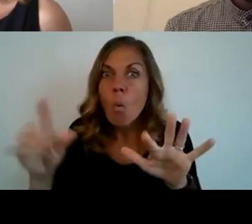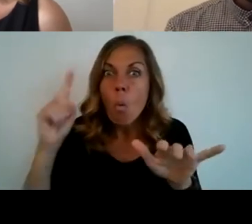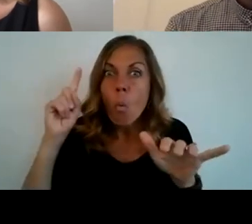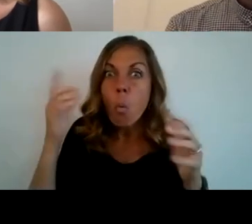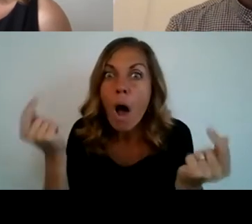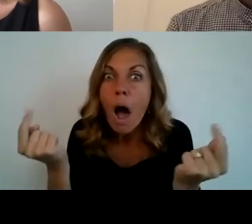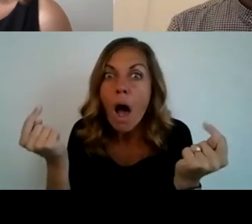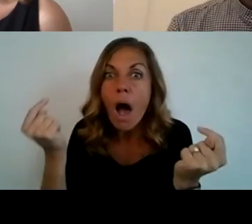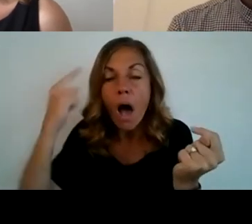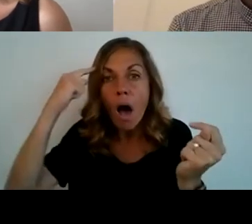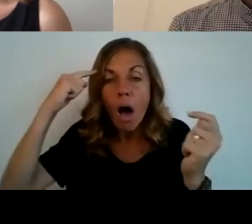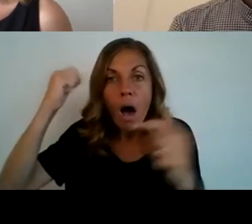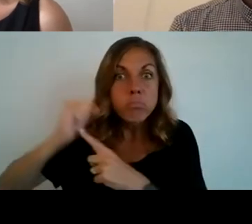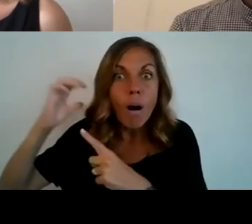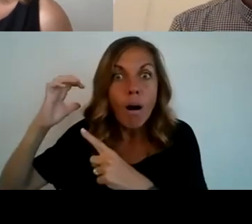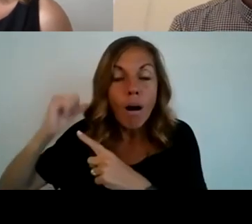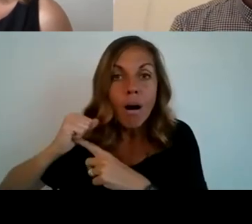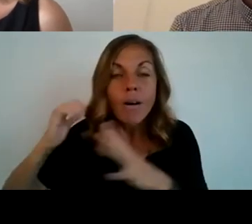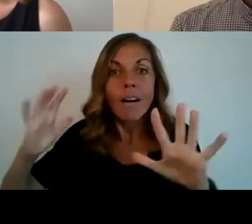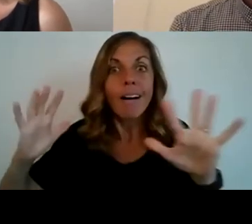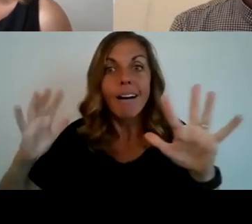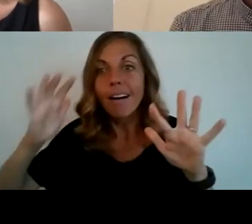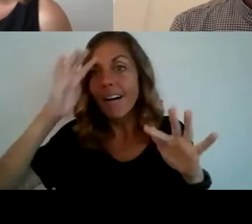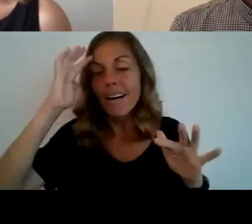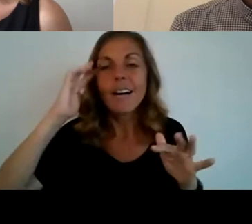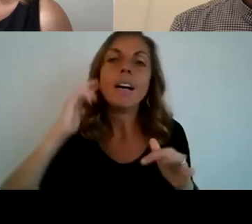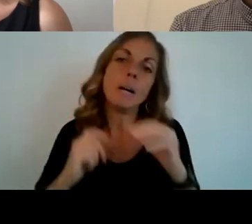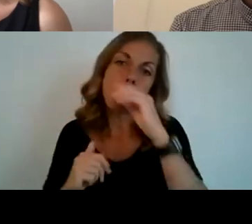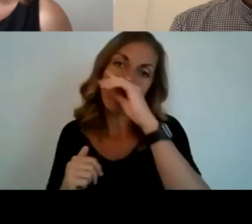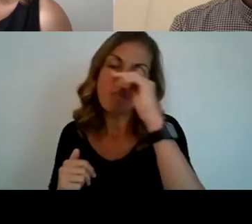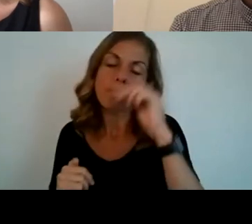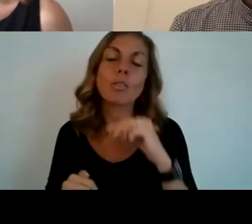is this? This is crazy. Now look at us. And it's been illuminating for a lot of companies